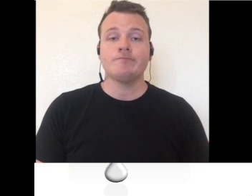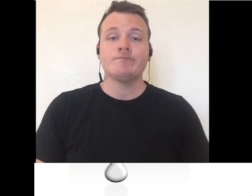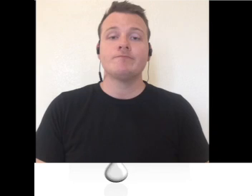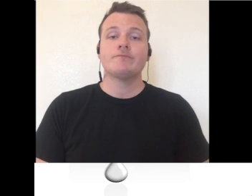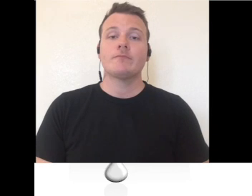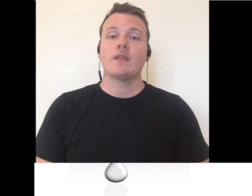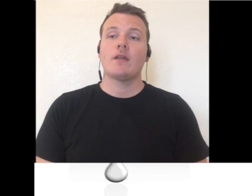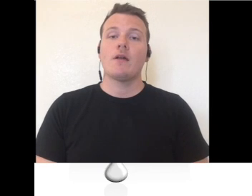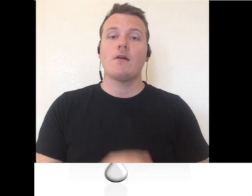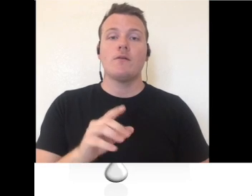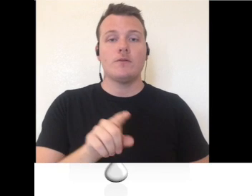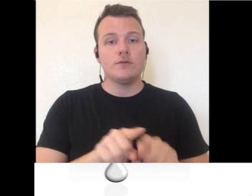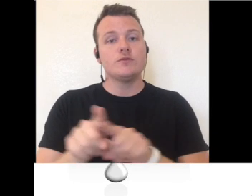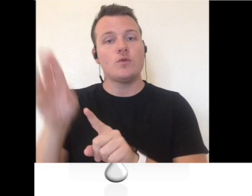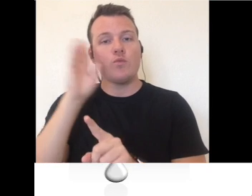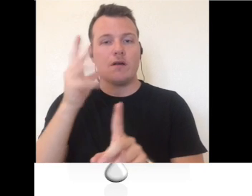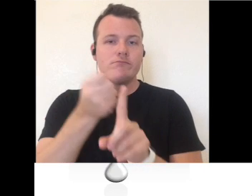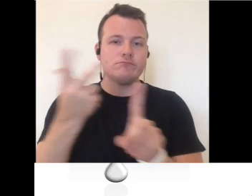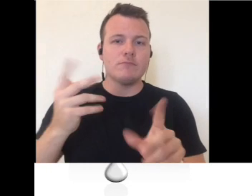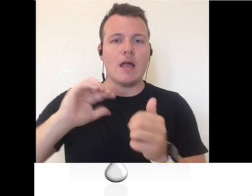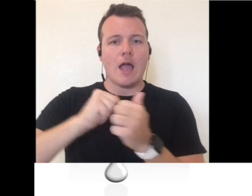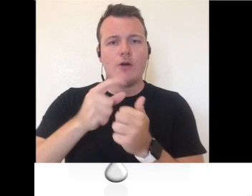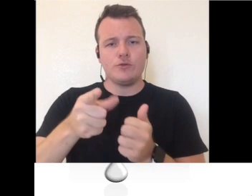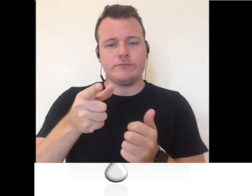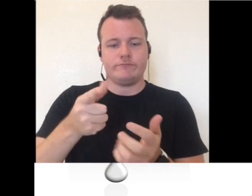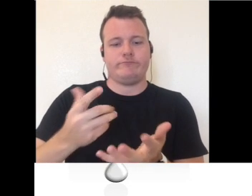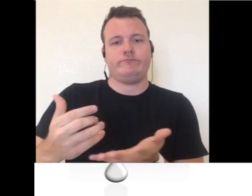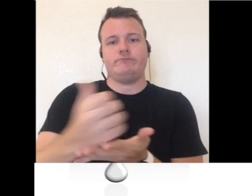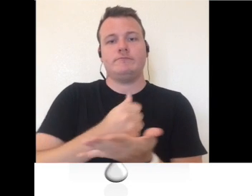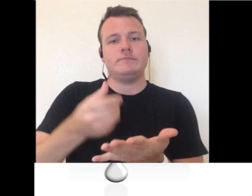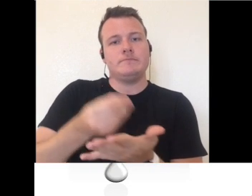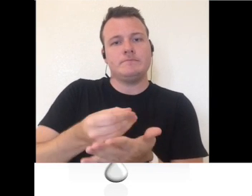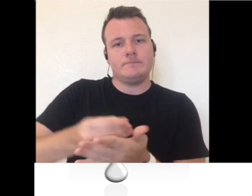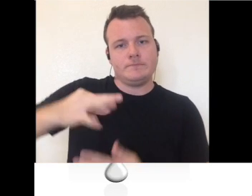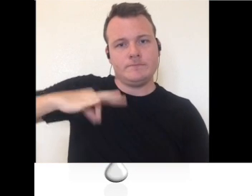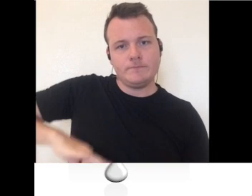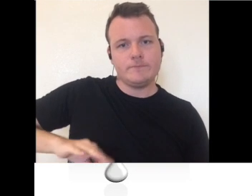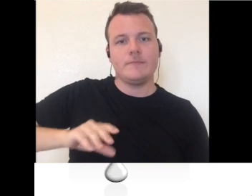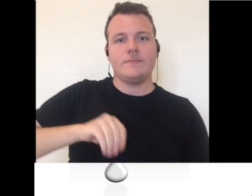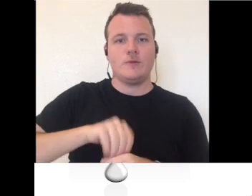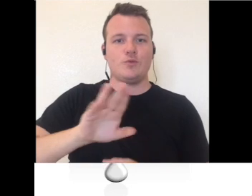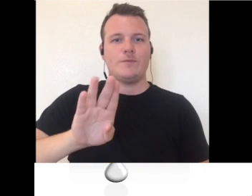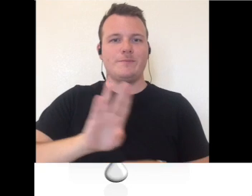about doing it all. And it also looks at how you're going to generate profits in your